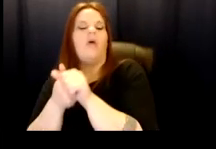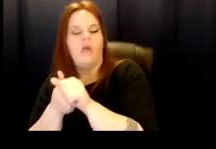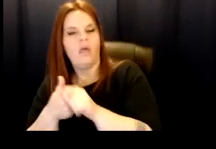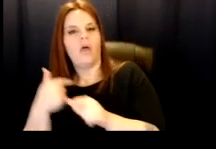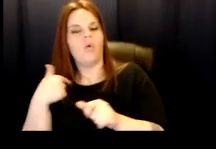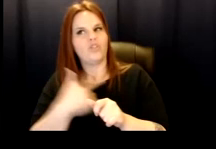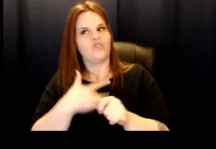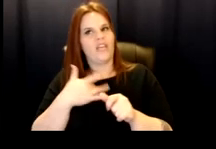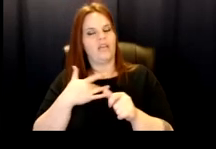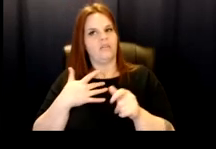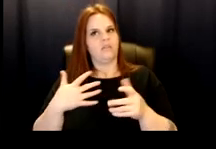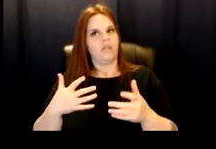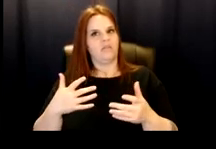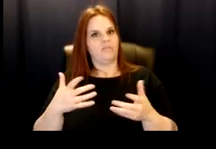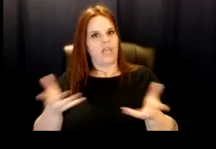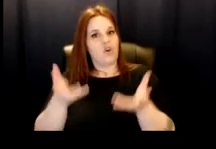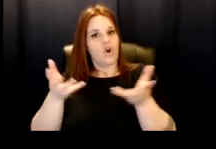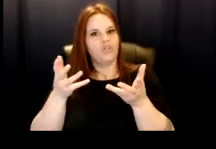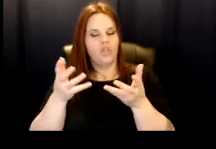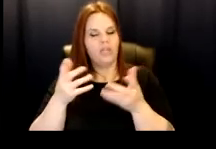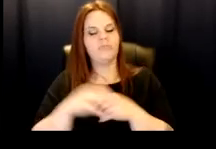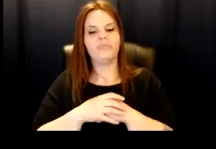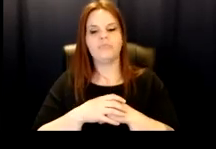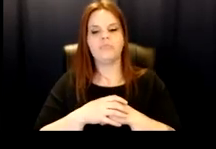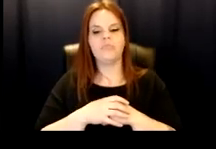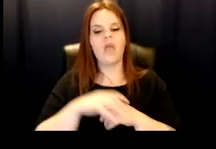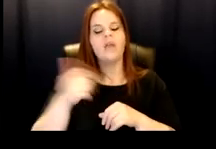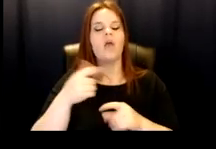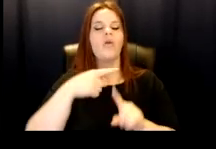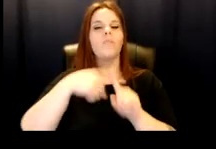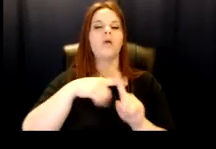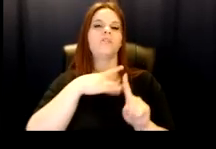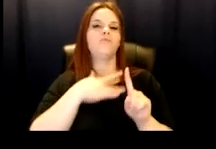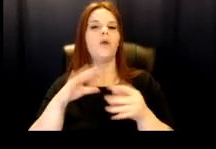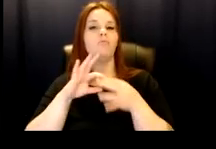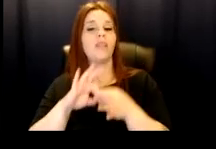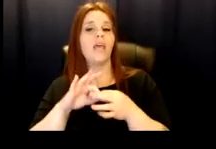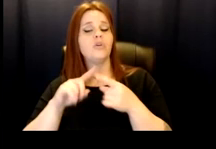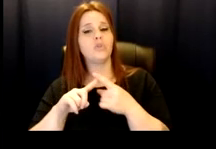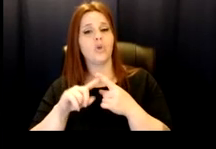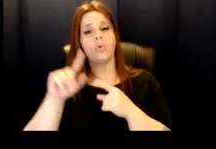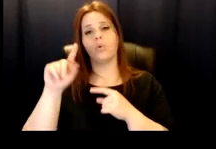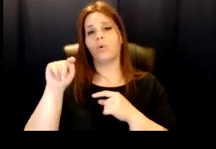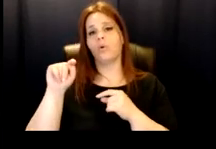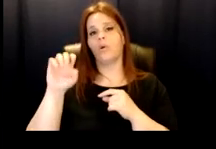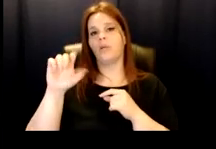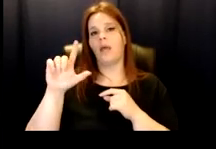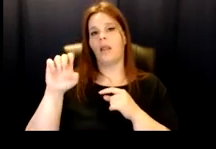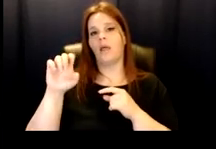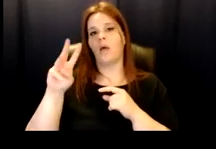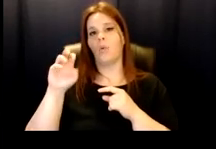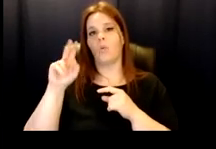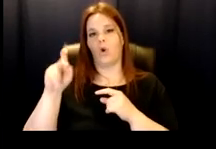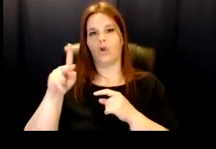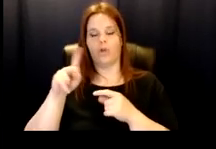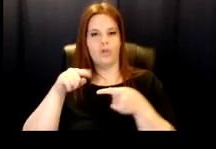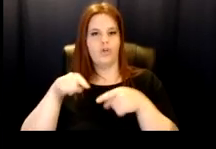employment. Another positive trend related to telework during the pandemic has been reduced